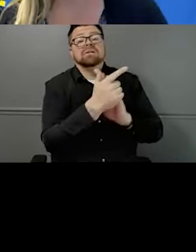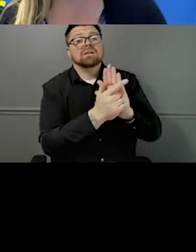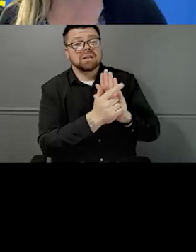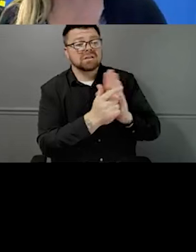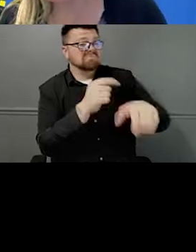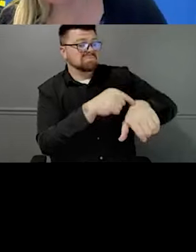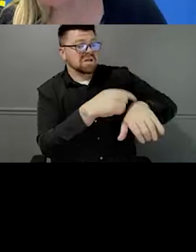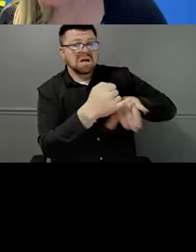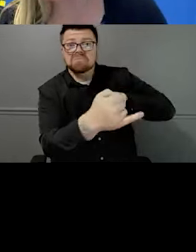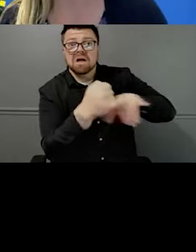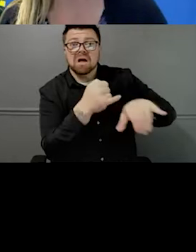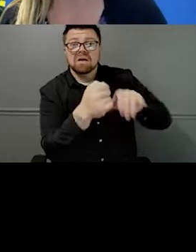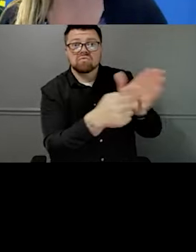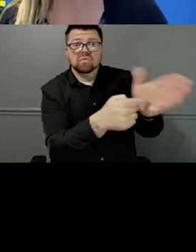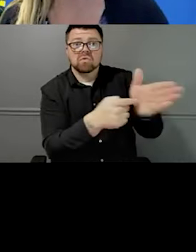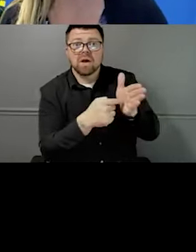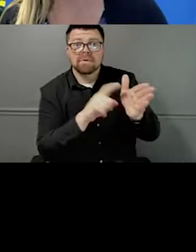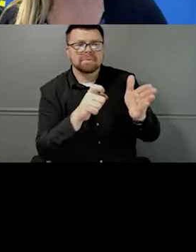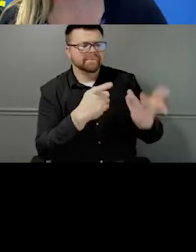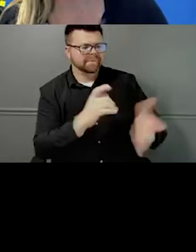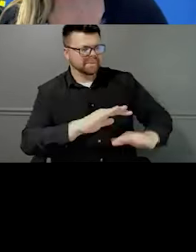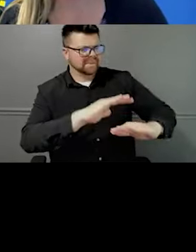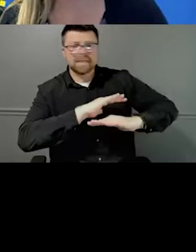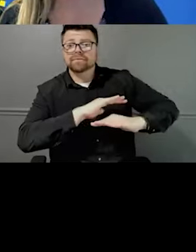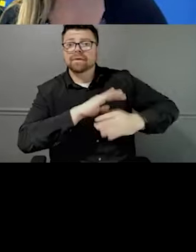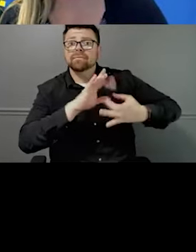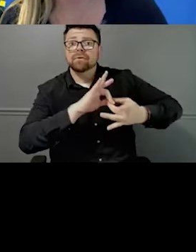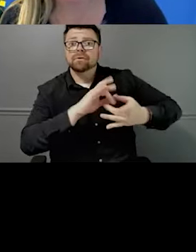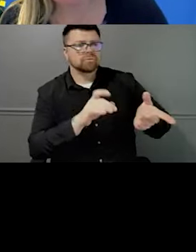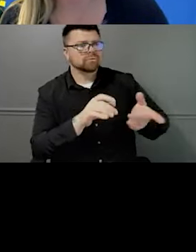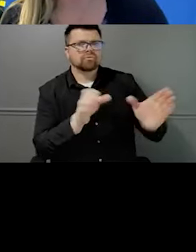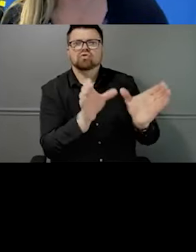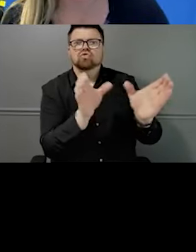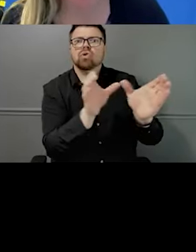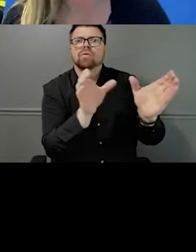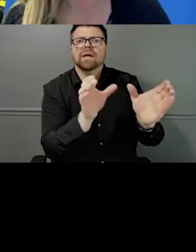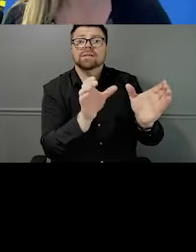that must be fulfilled in the way of certifications that others do not.